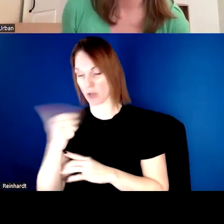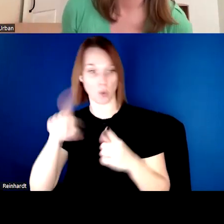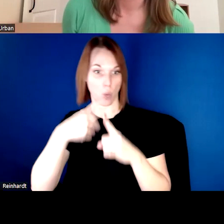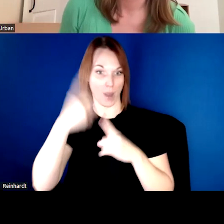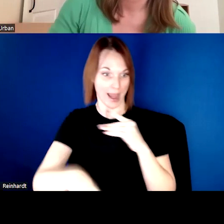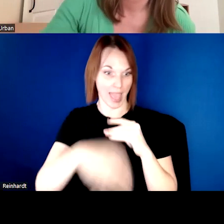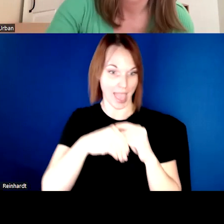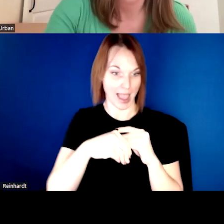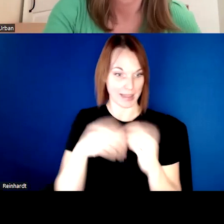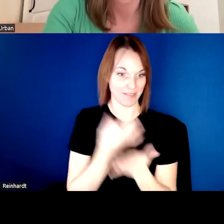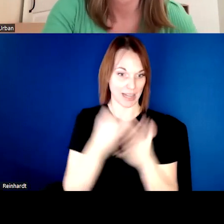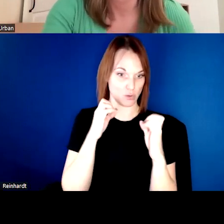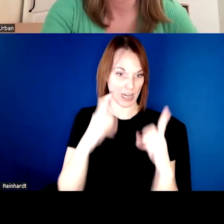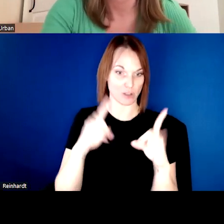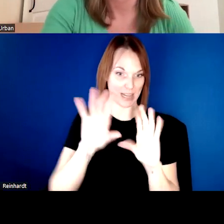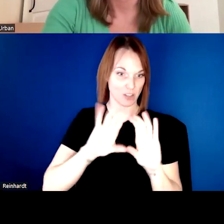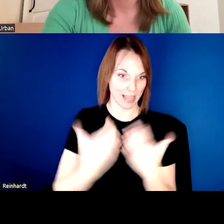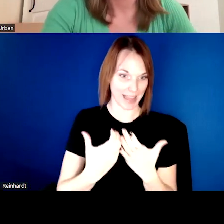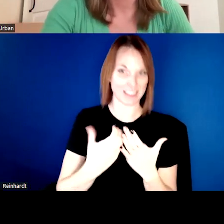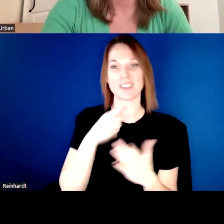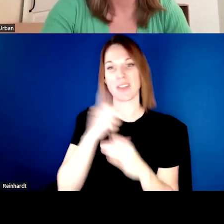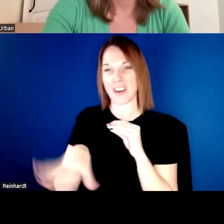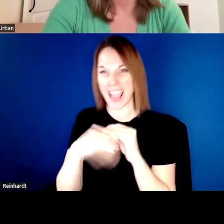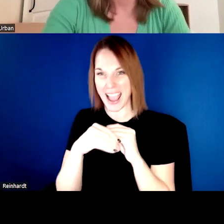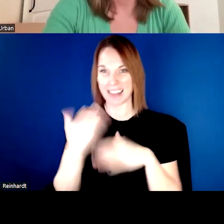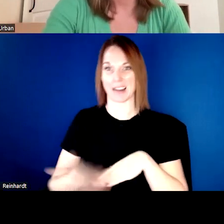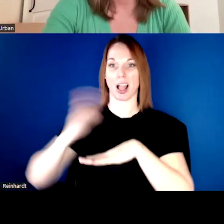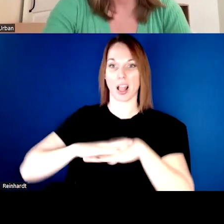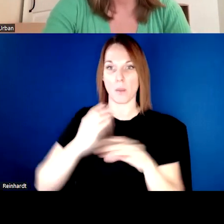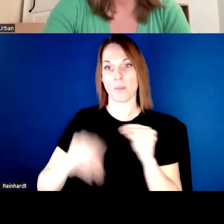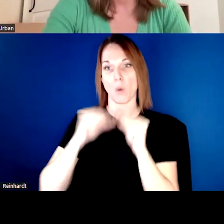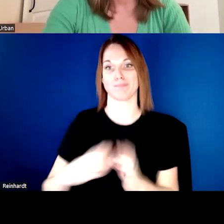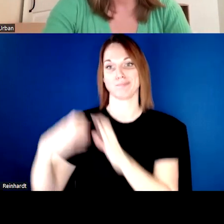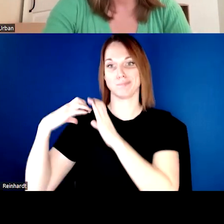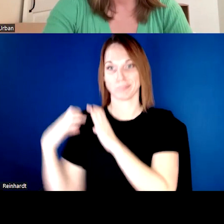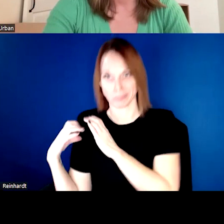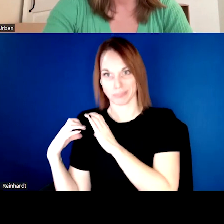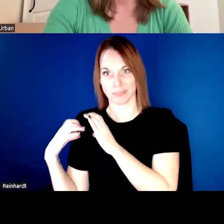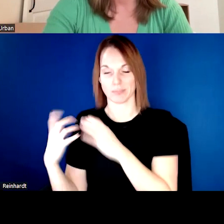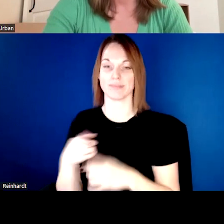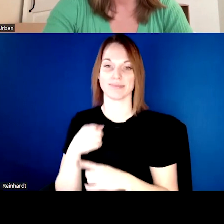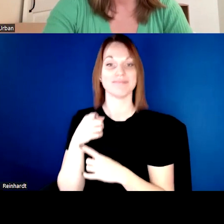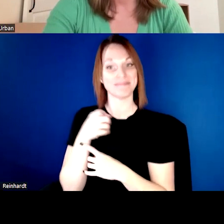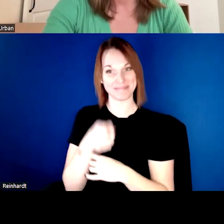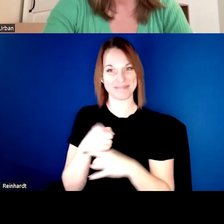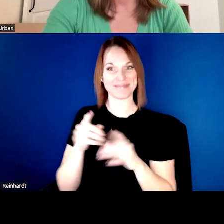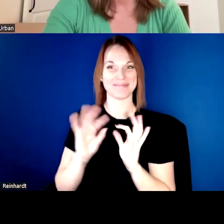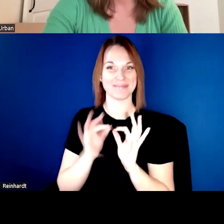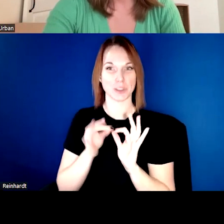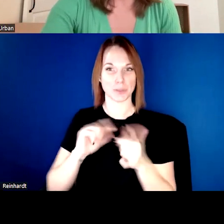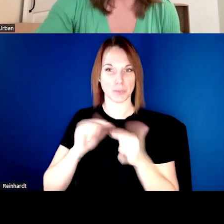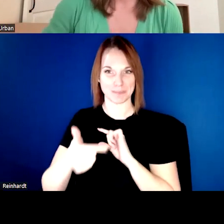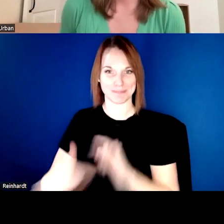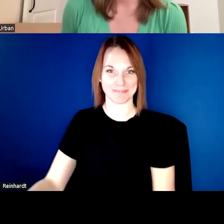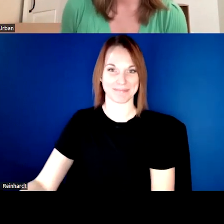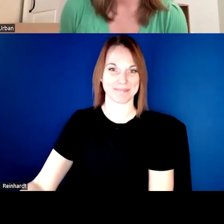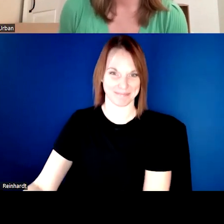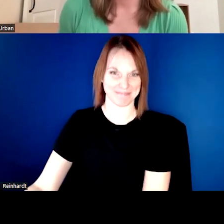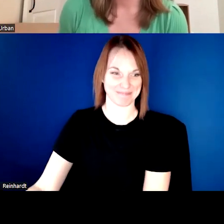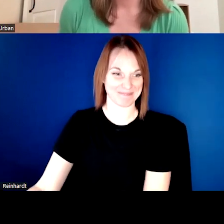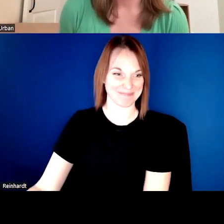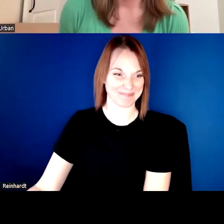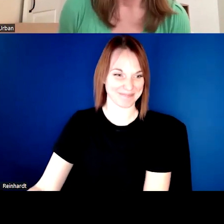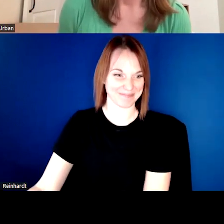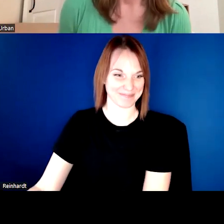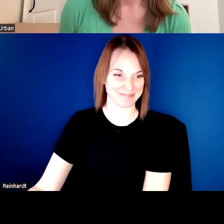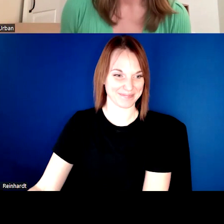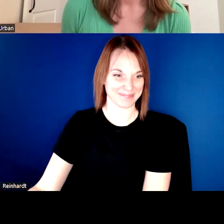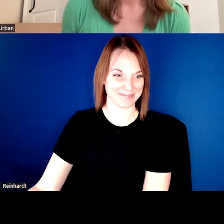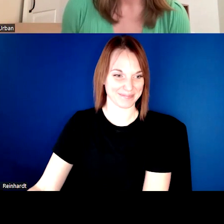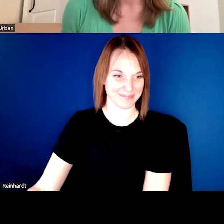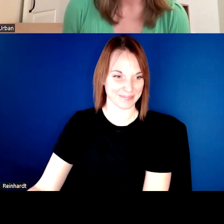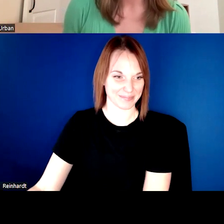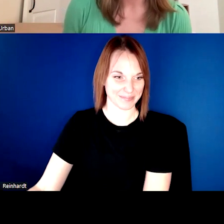burden. Okay so we have to think really carefully there too. So in addition,